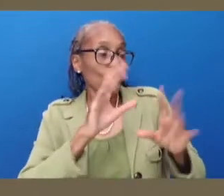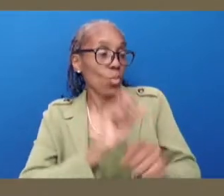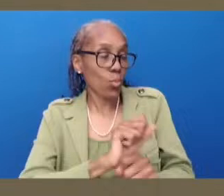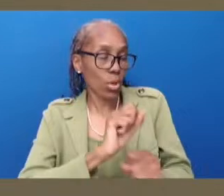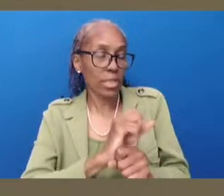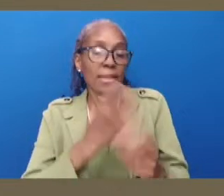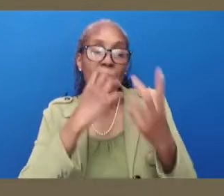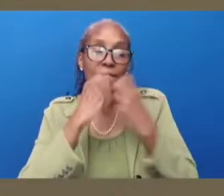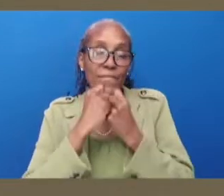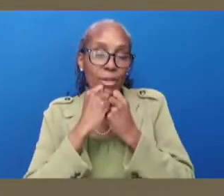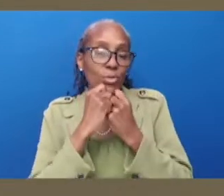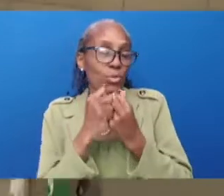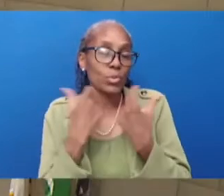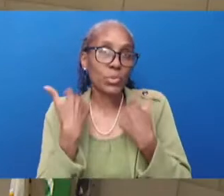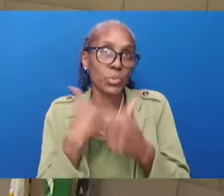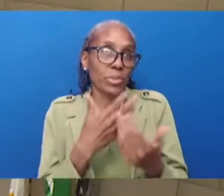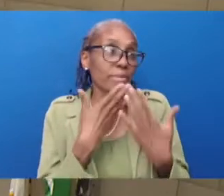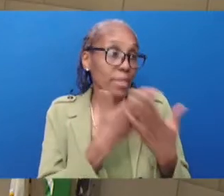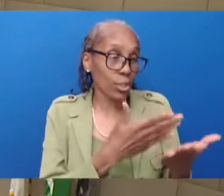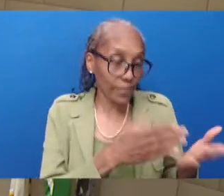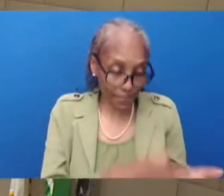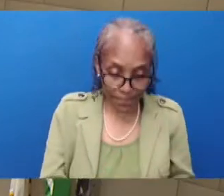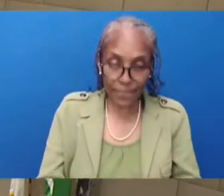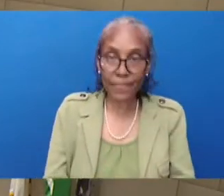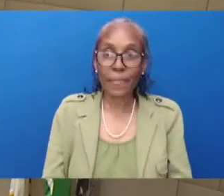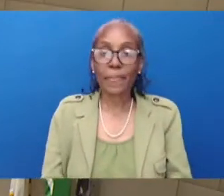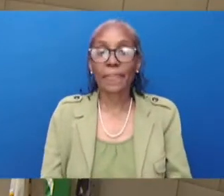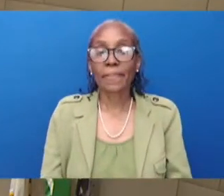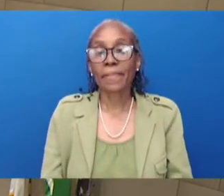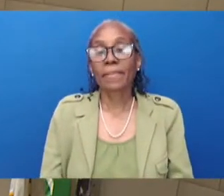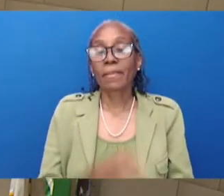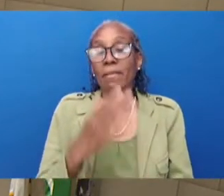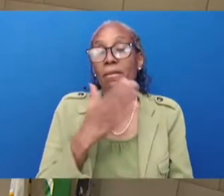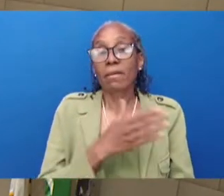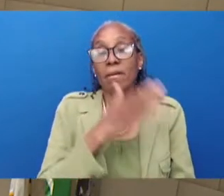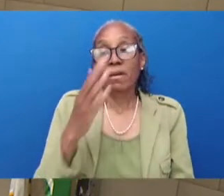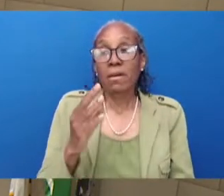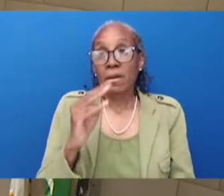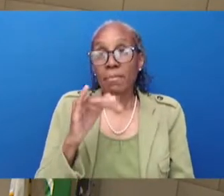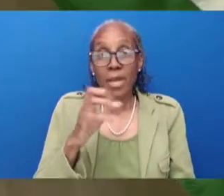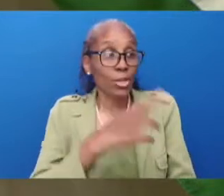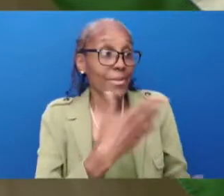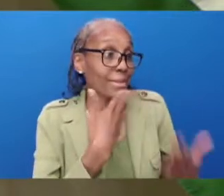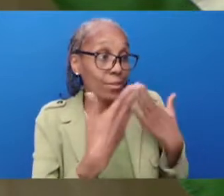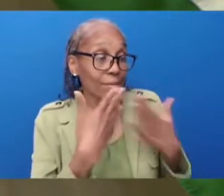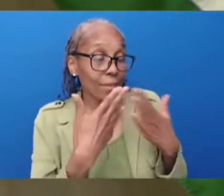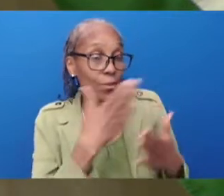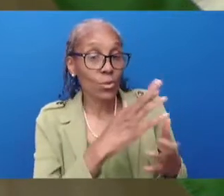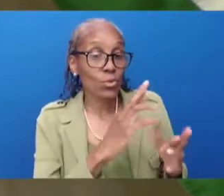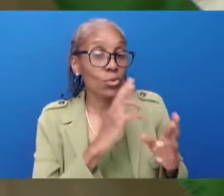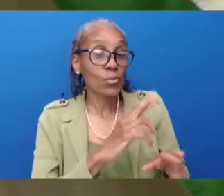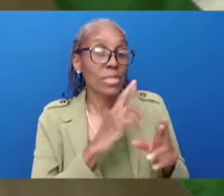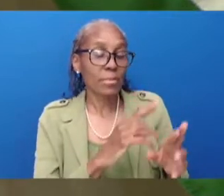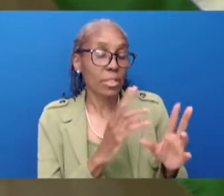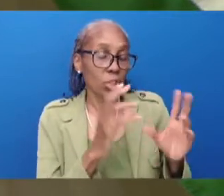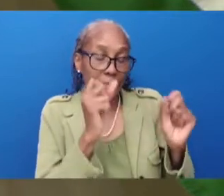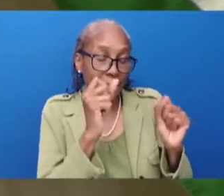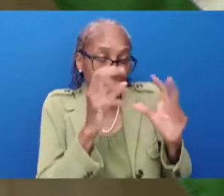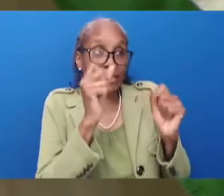RESPECT FOR BOTH OF YOU AND THE WORK THAT YOU DO. VALUE YOU GUYS SO MUCH, SO THANK YOU.